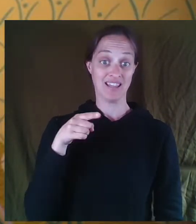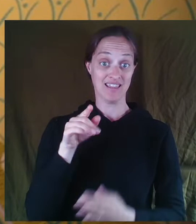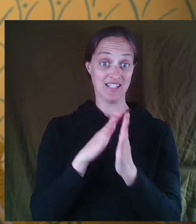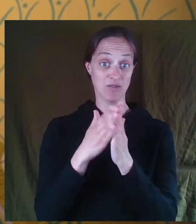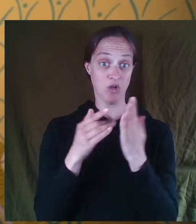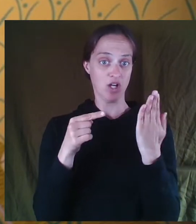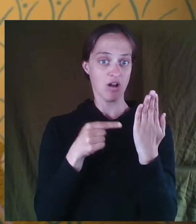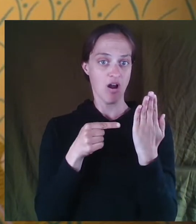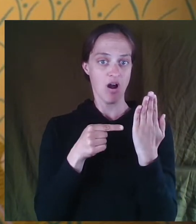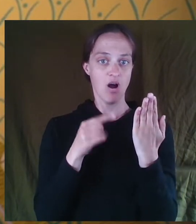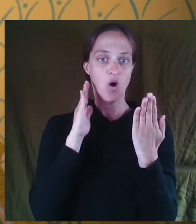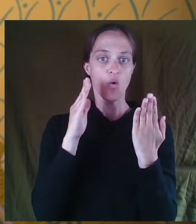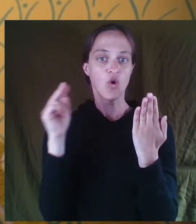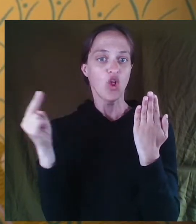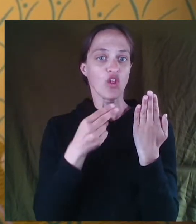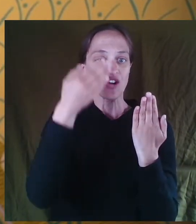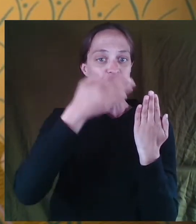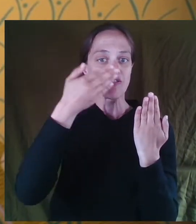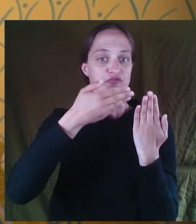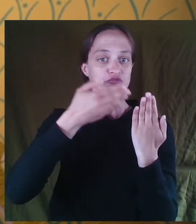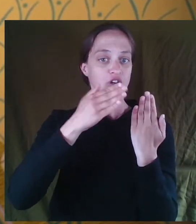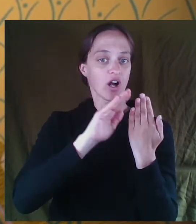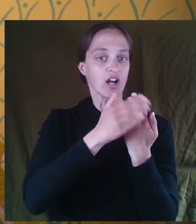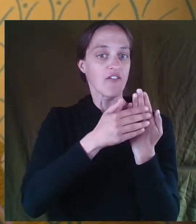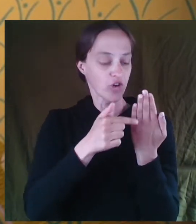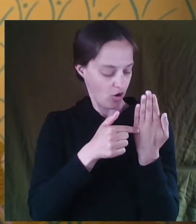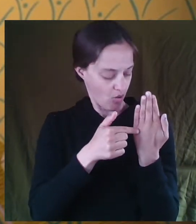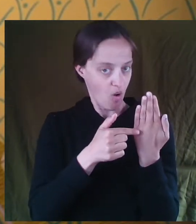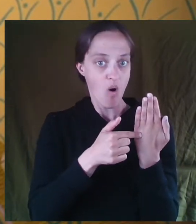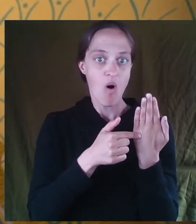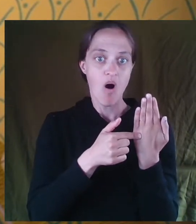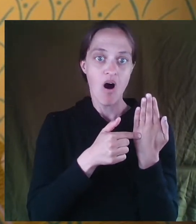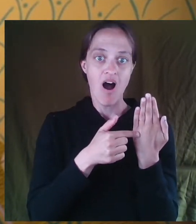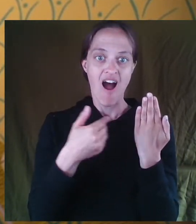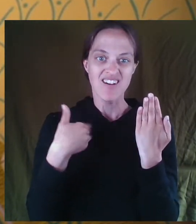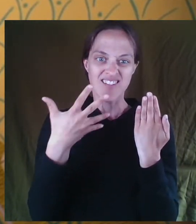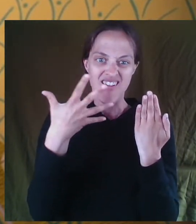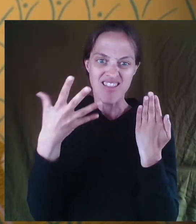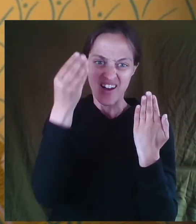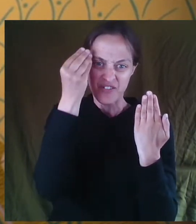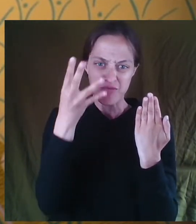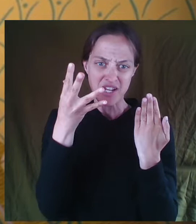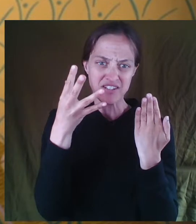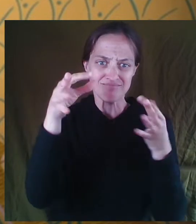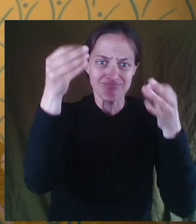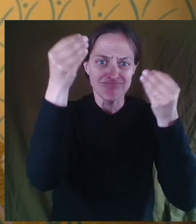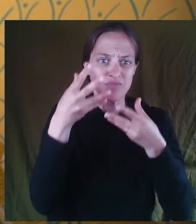To learn a little bit more about this book, we are going to look at the front cover because that tells us a lot about